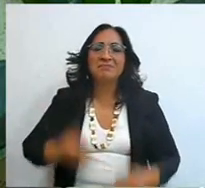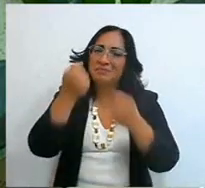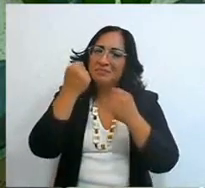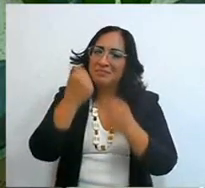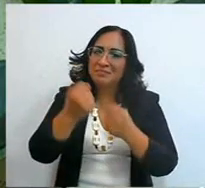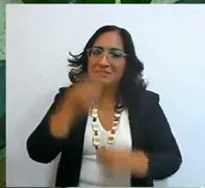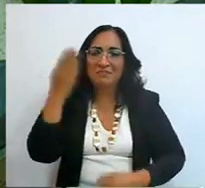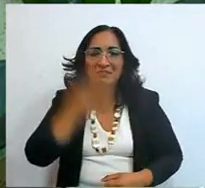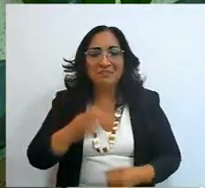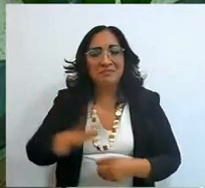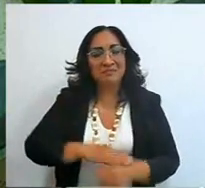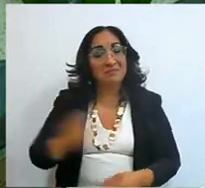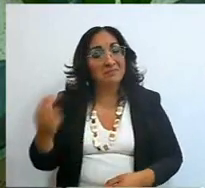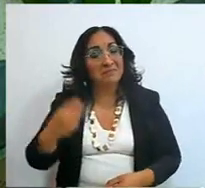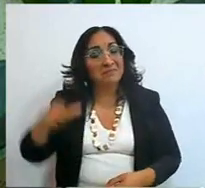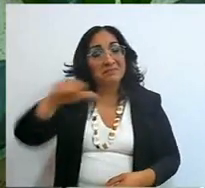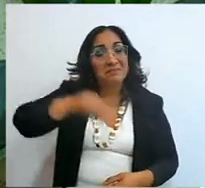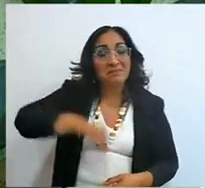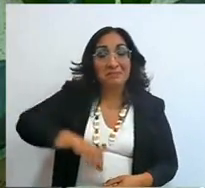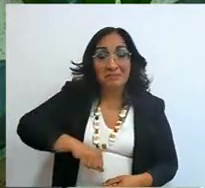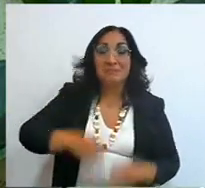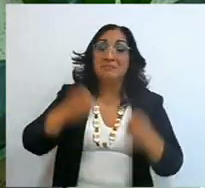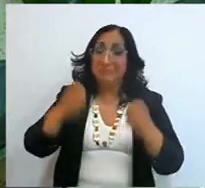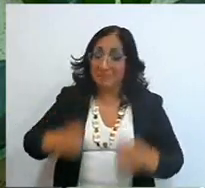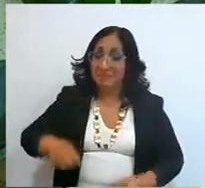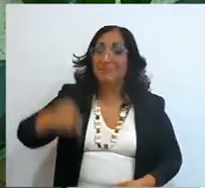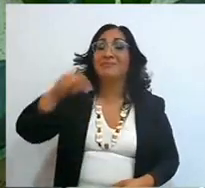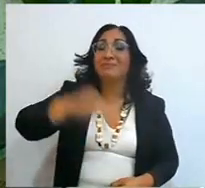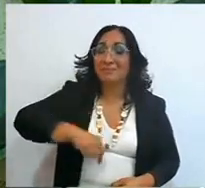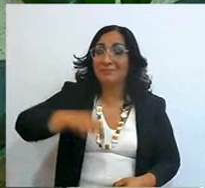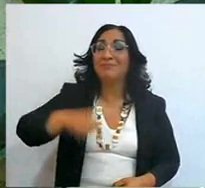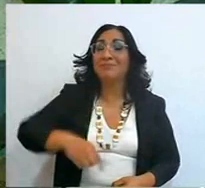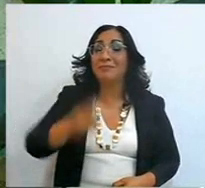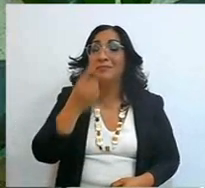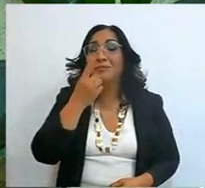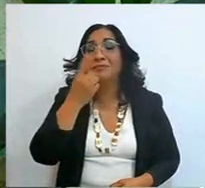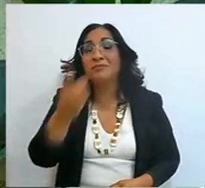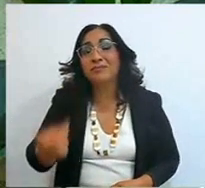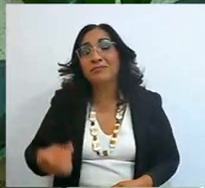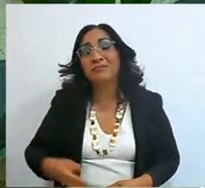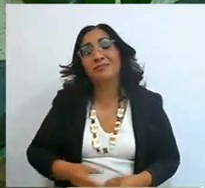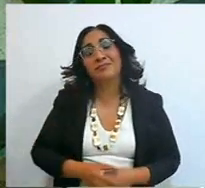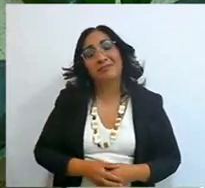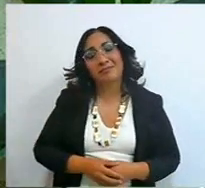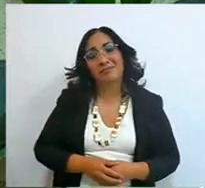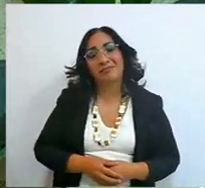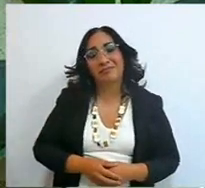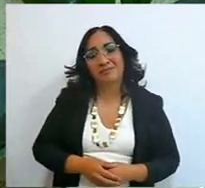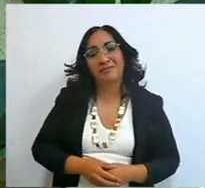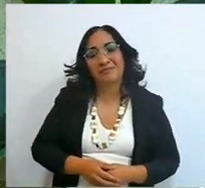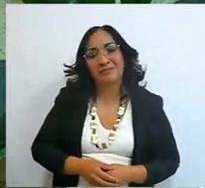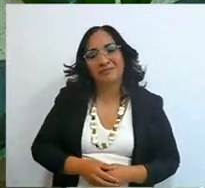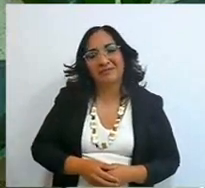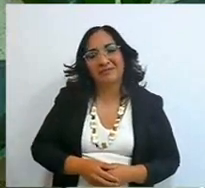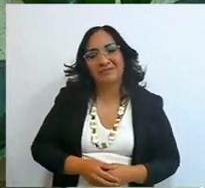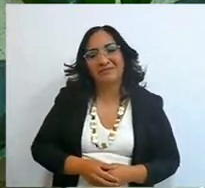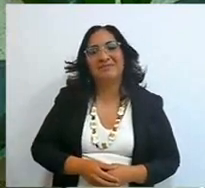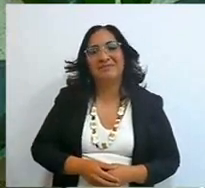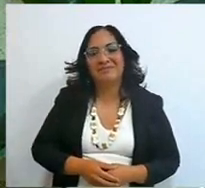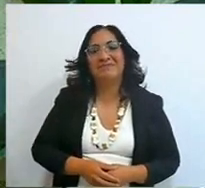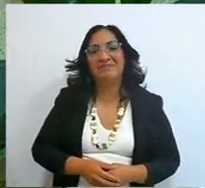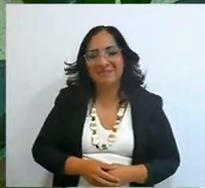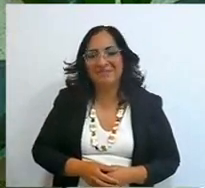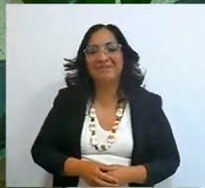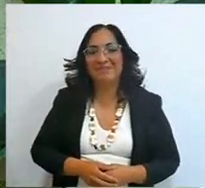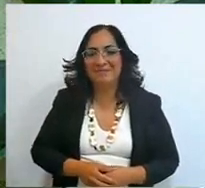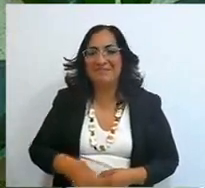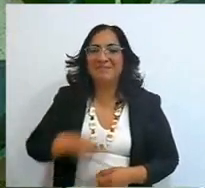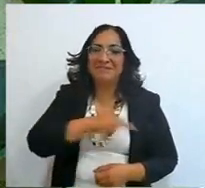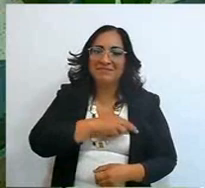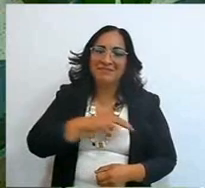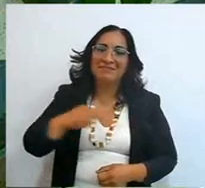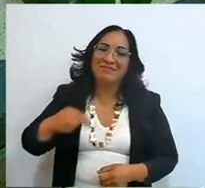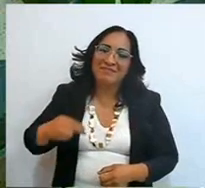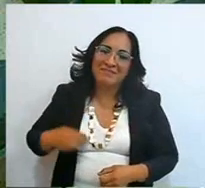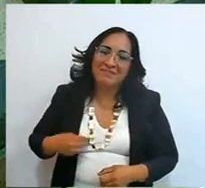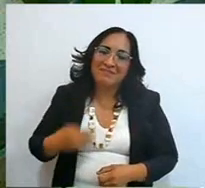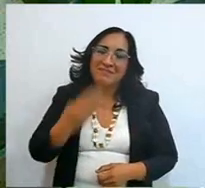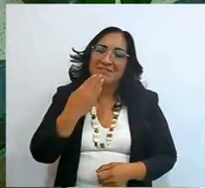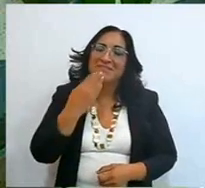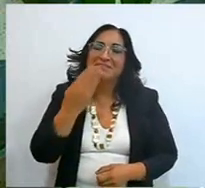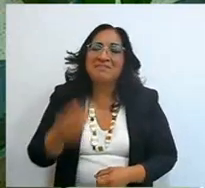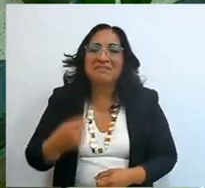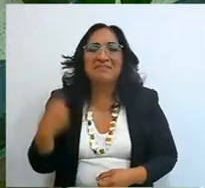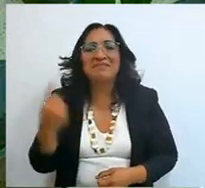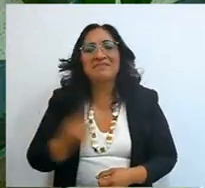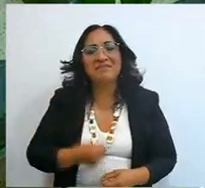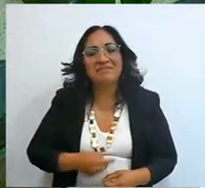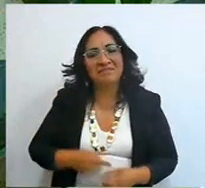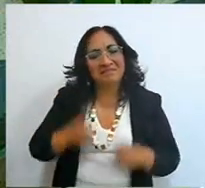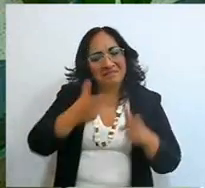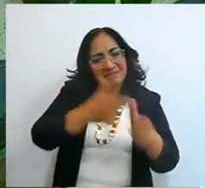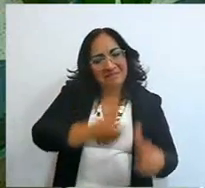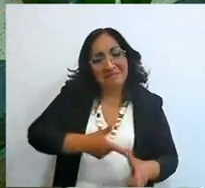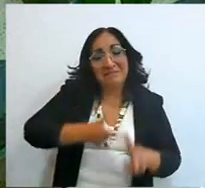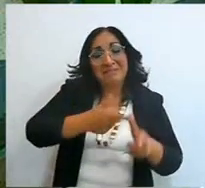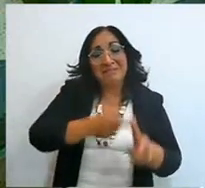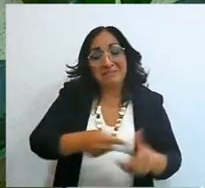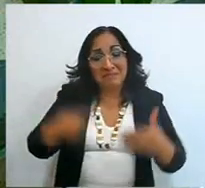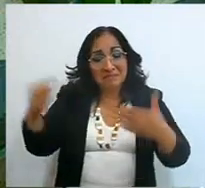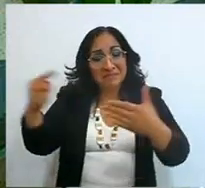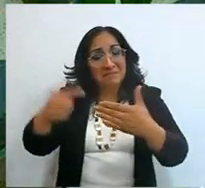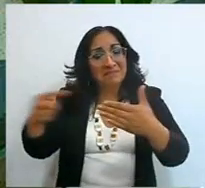That is why today I can stand here and say, it is convenient, it is convenient for us to follow the instructions of the Lord,